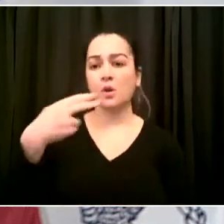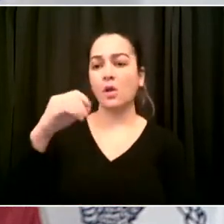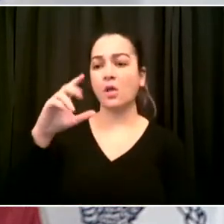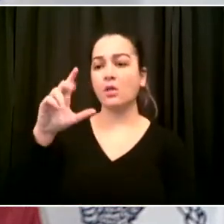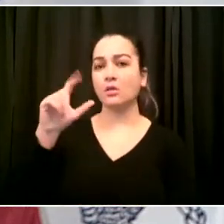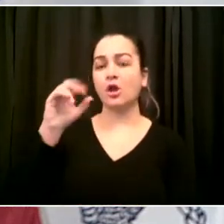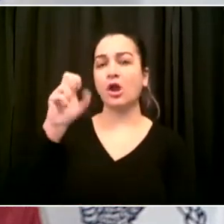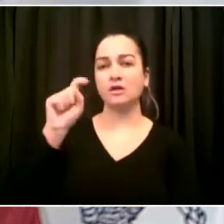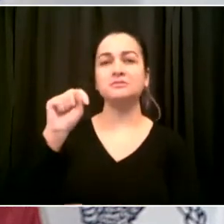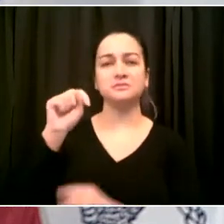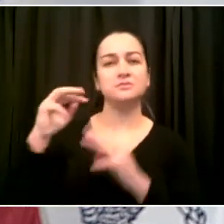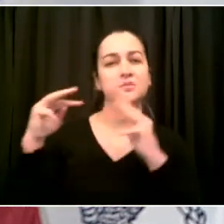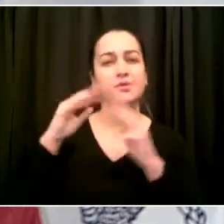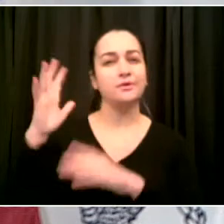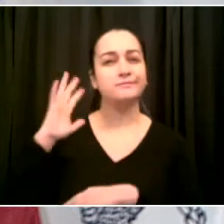VACCCIATNIONS THE MOST BECAUSE TTHAHEY VE GONE